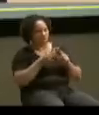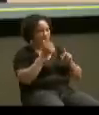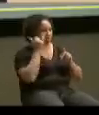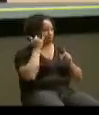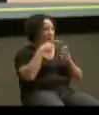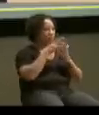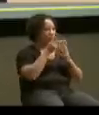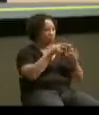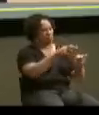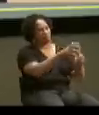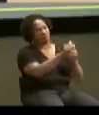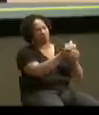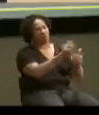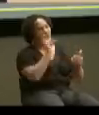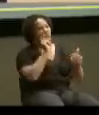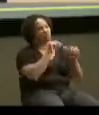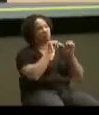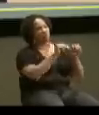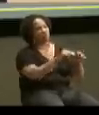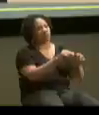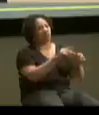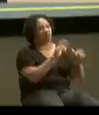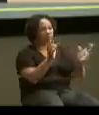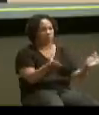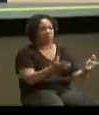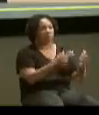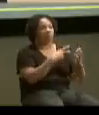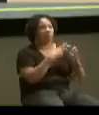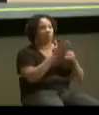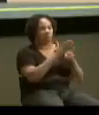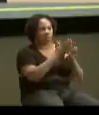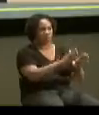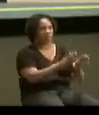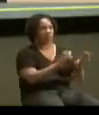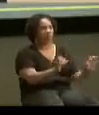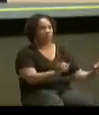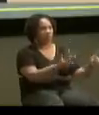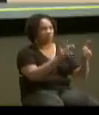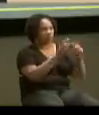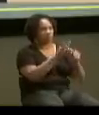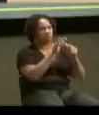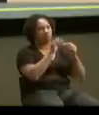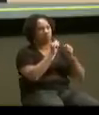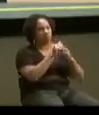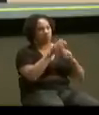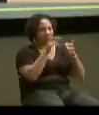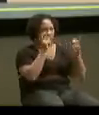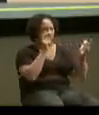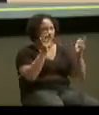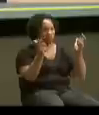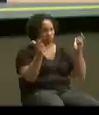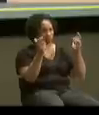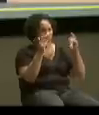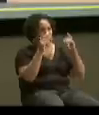PILOT PROGRAM HIGHLIGHTS YOU AS A LEADER IN SUSTAINABILITY AND FOSTERS PARTNERSHIP OPPORTUNITIES WITH THE LARGER